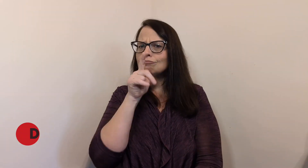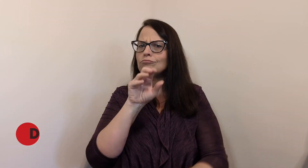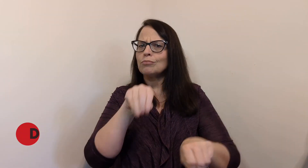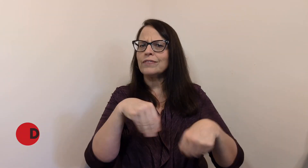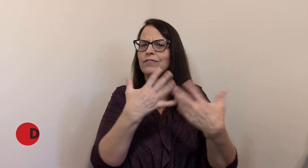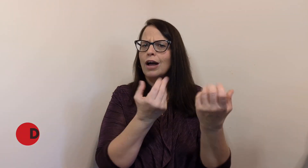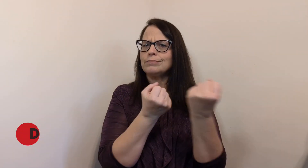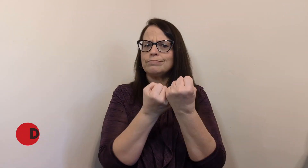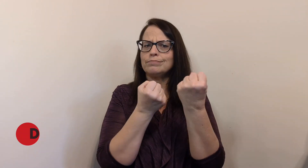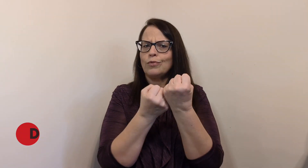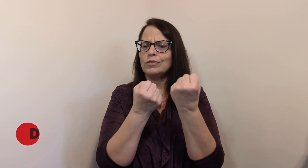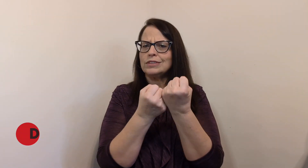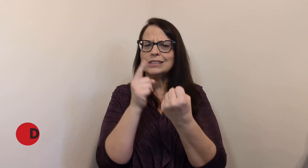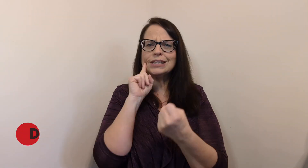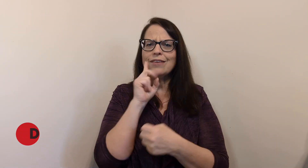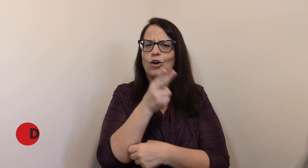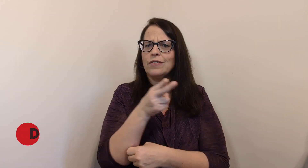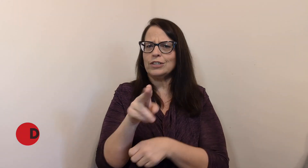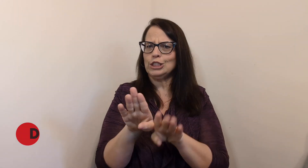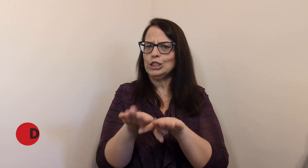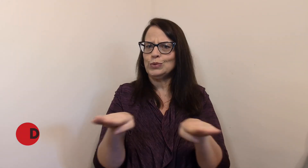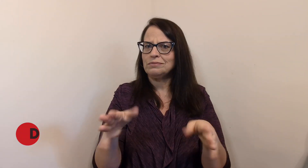[ROBYN]: Who provides support to Deaf and hard of hearing children?